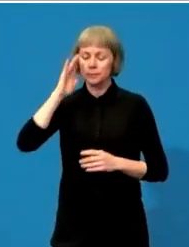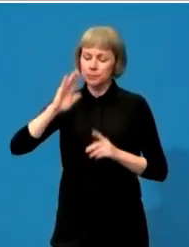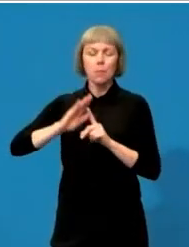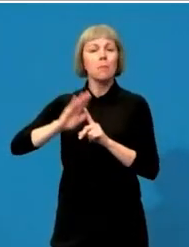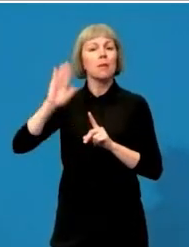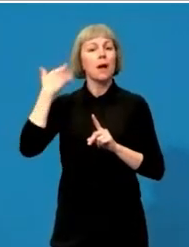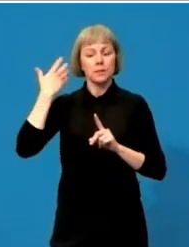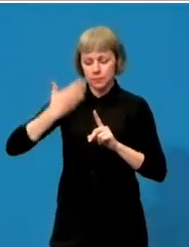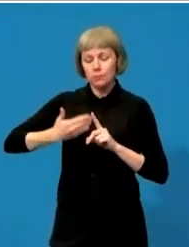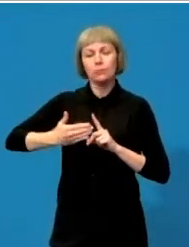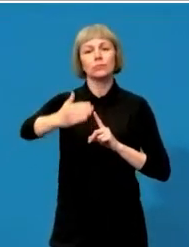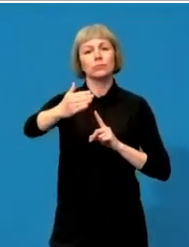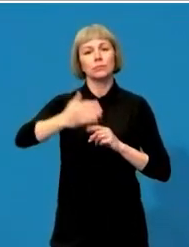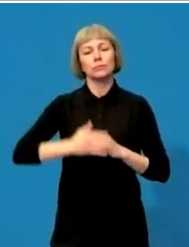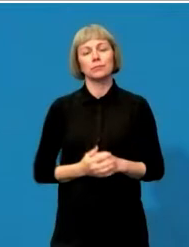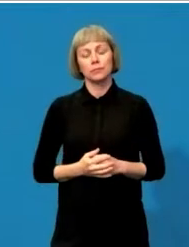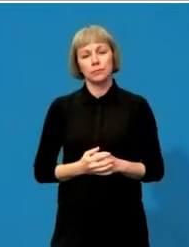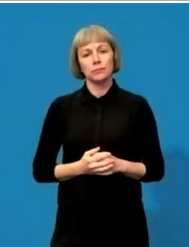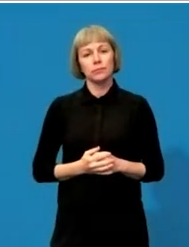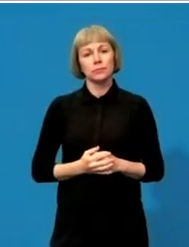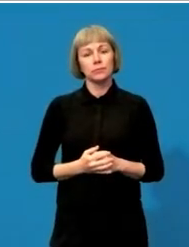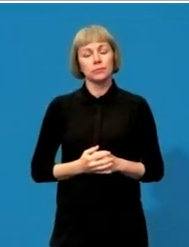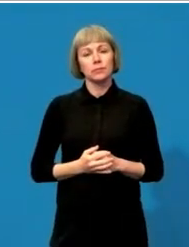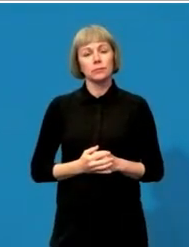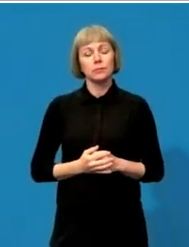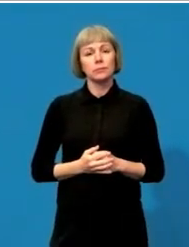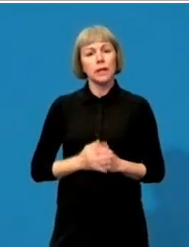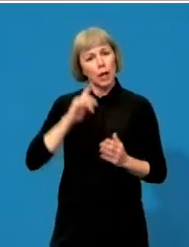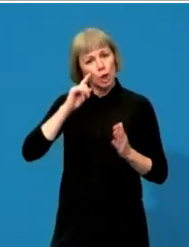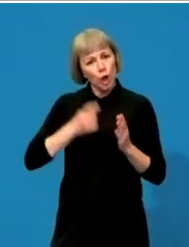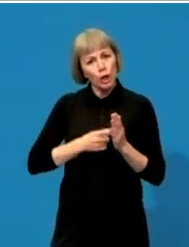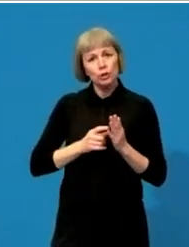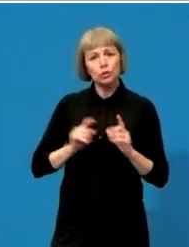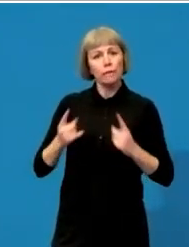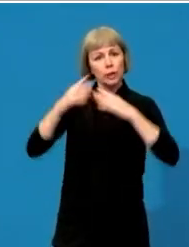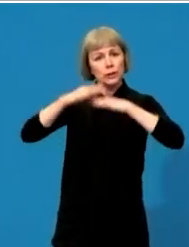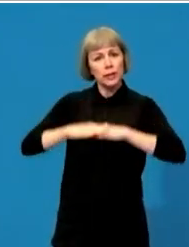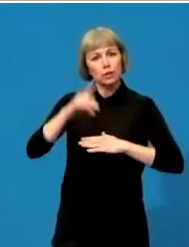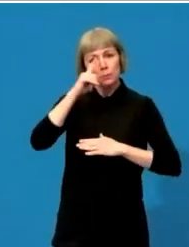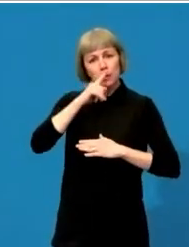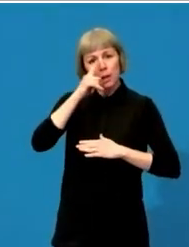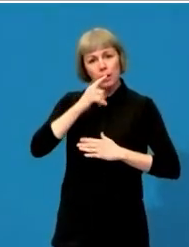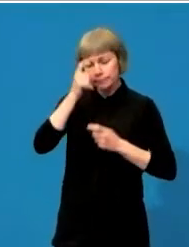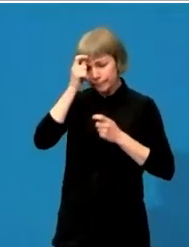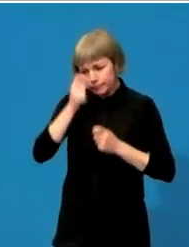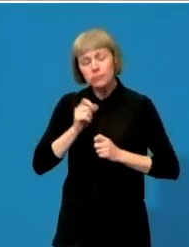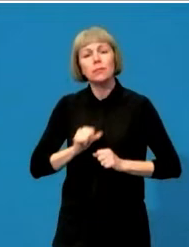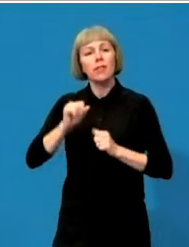We extend that respect to all First Nations people and acknowledge their enduring connection to land, sky, seas and waterways.